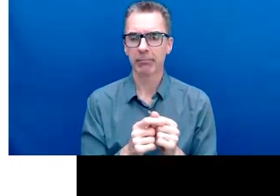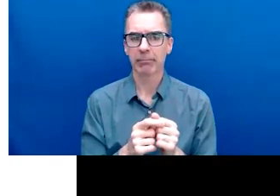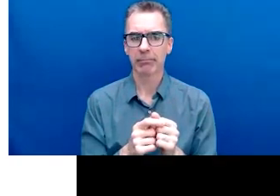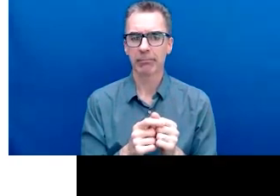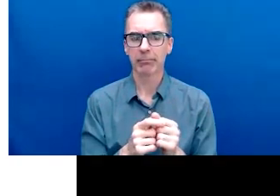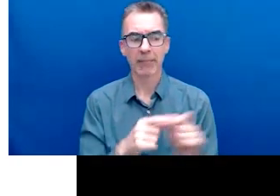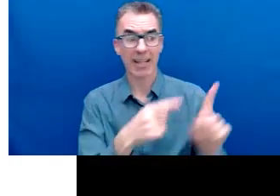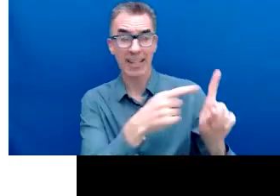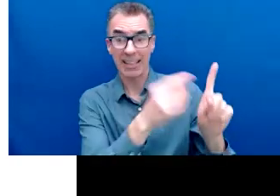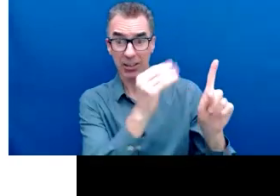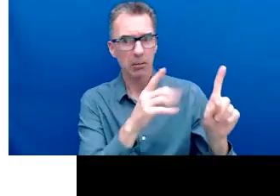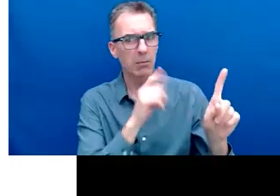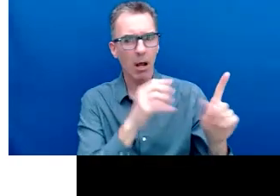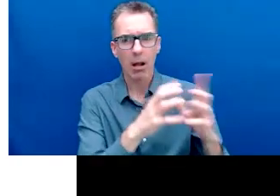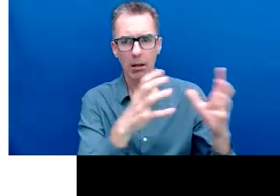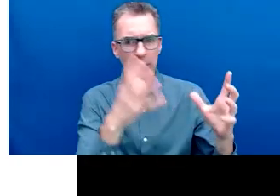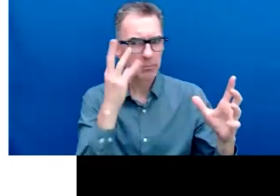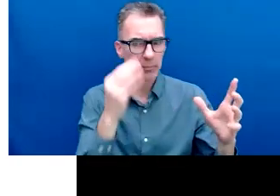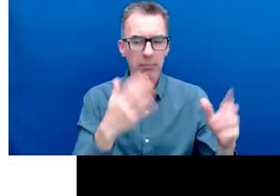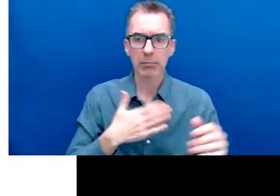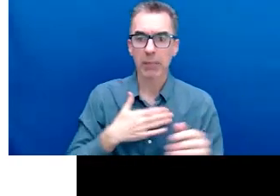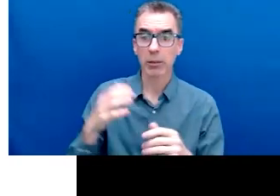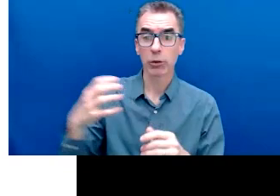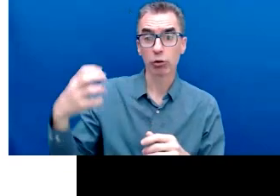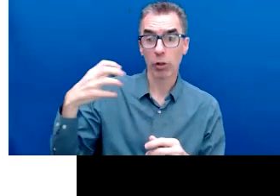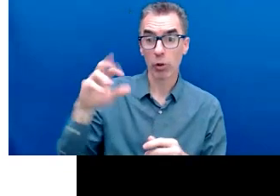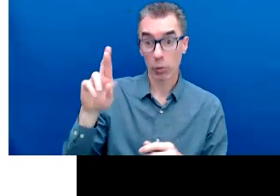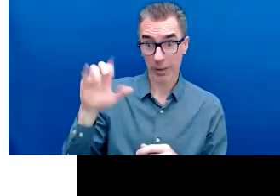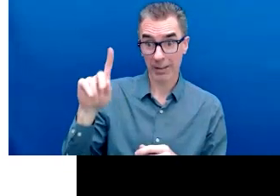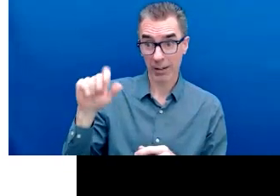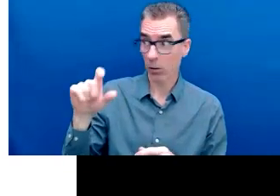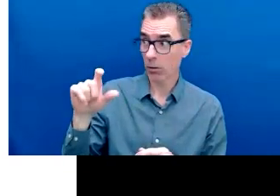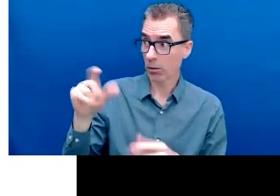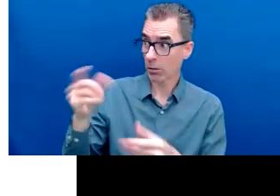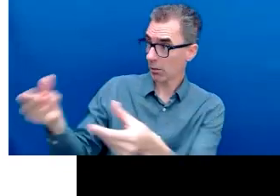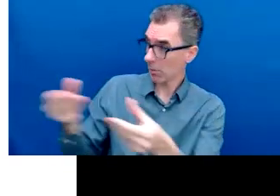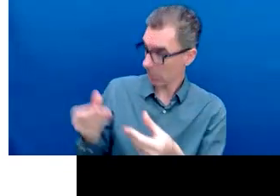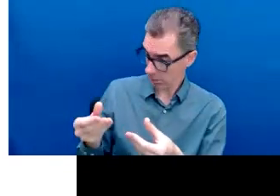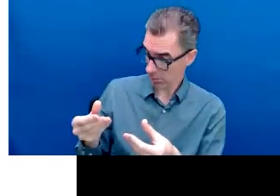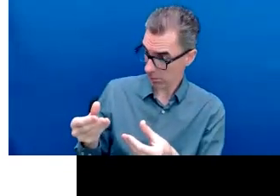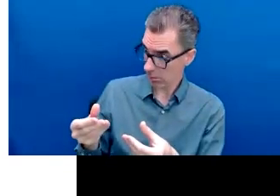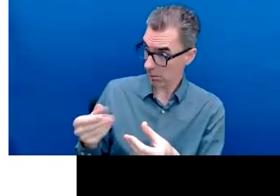My department chair was Rick Santos. Just handed me a textbook and said, here you go. This is what we recommend you use.